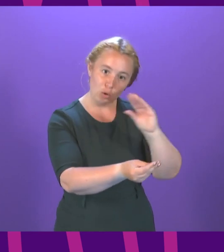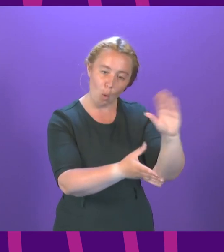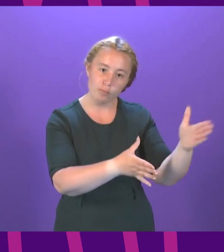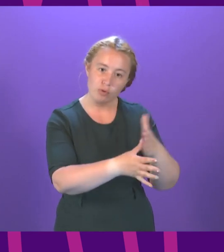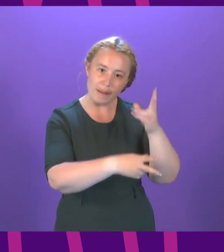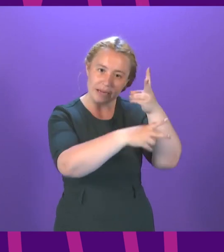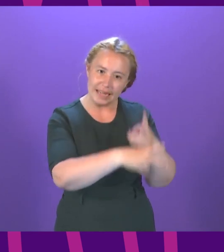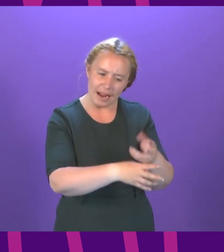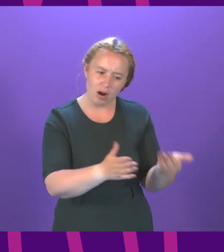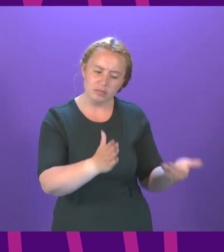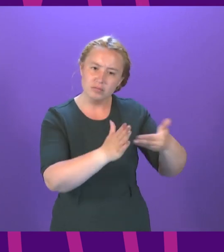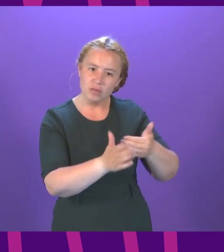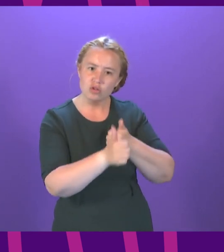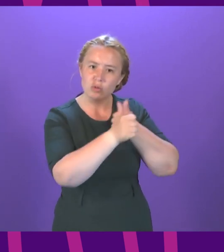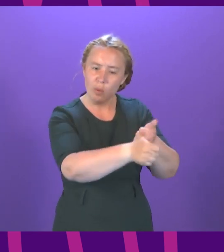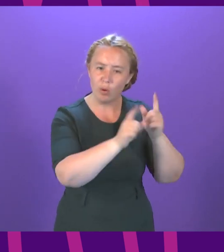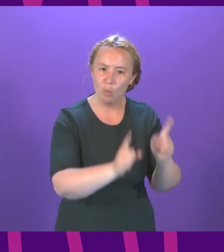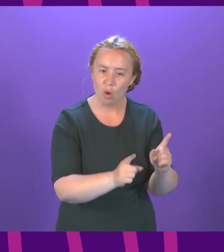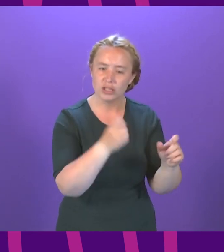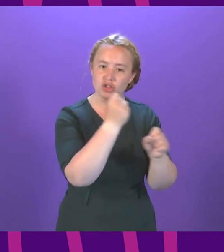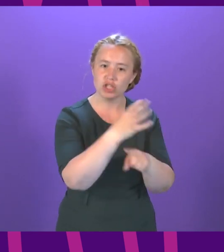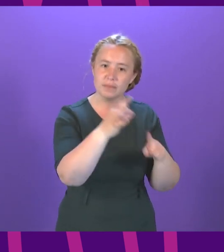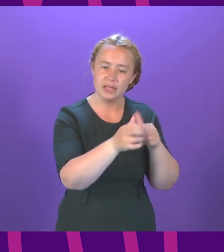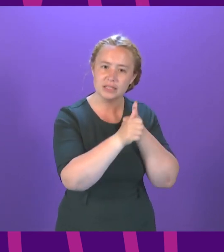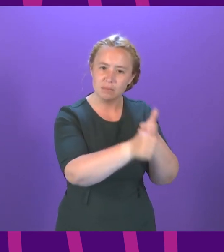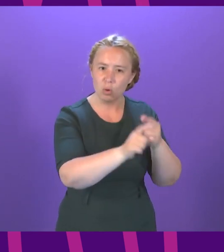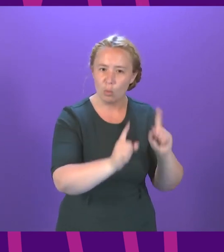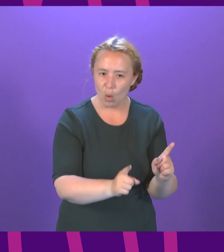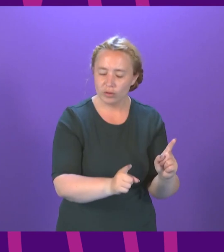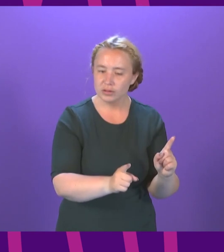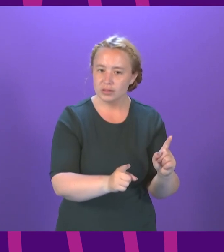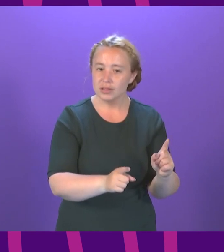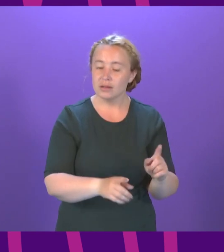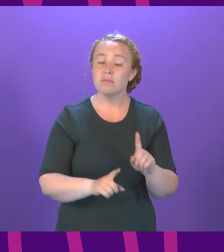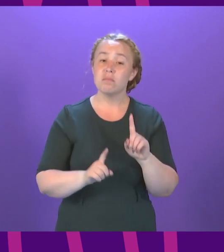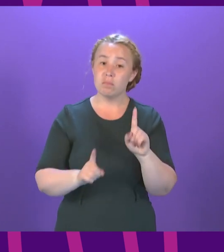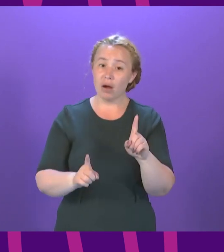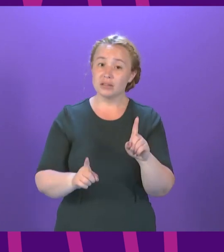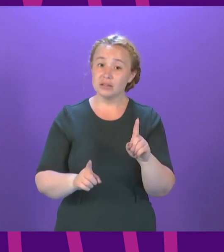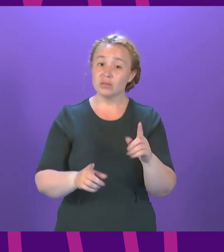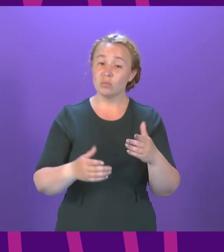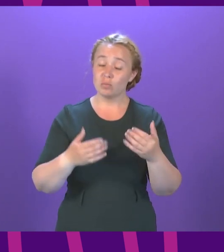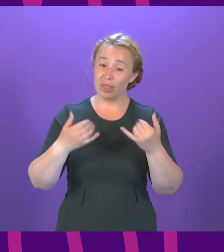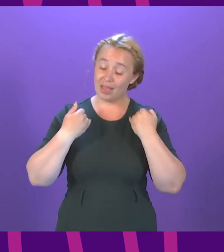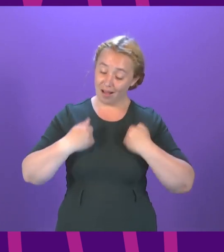general practices, including out-of-hours services. There is no doubt that